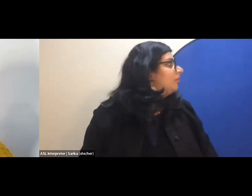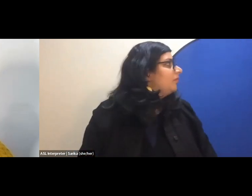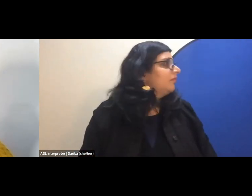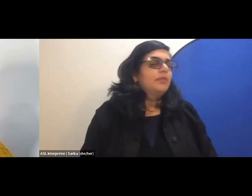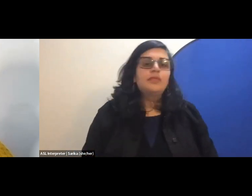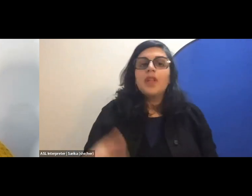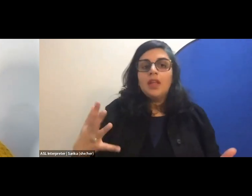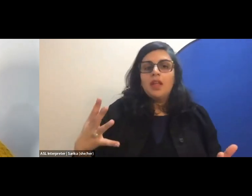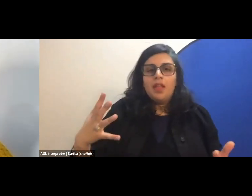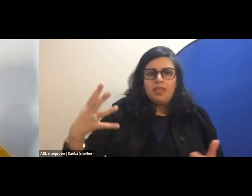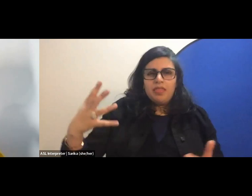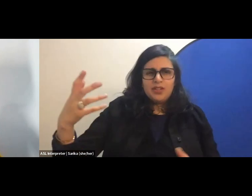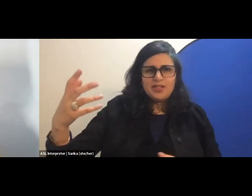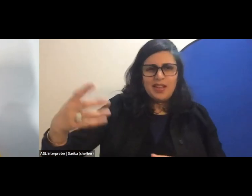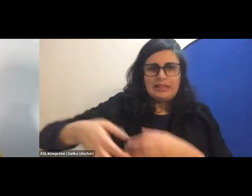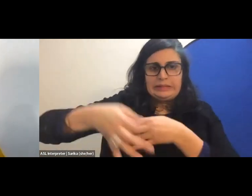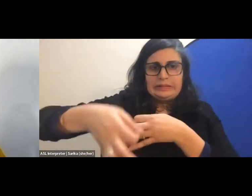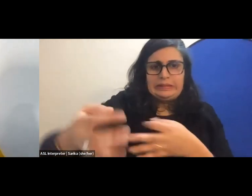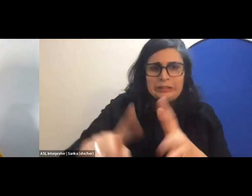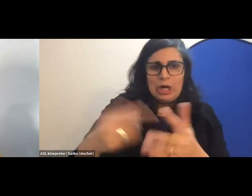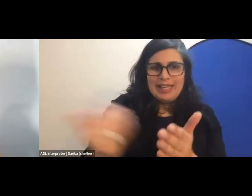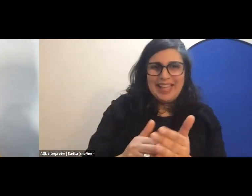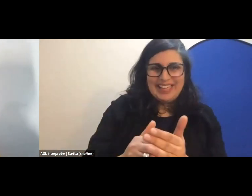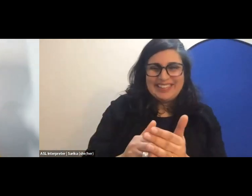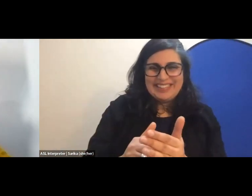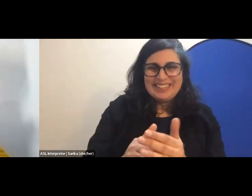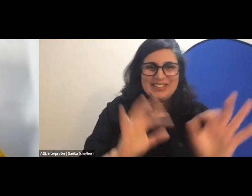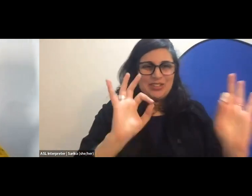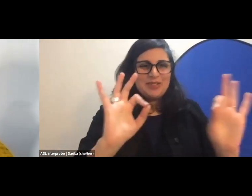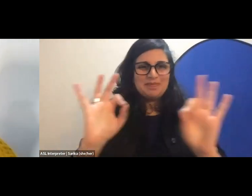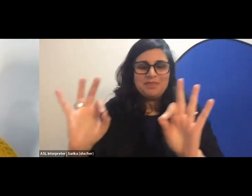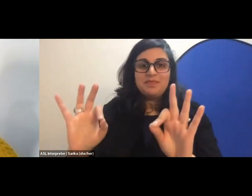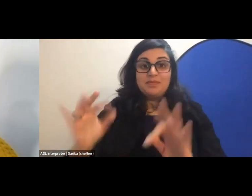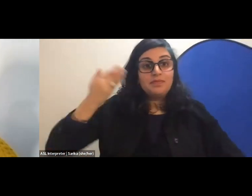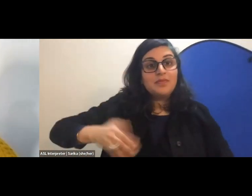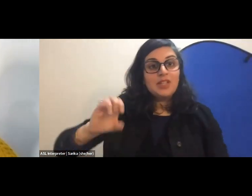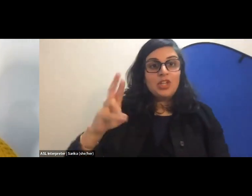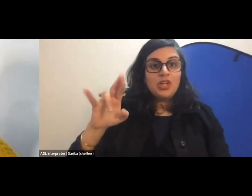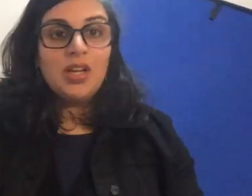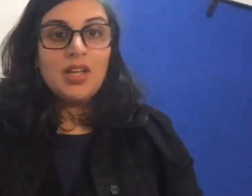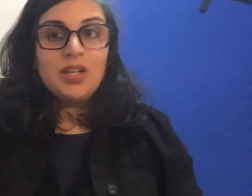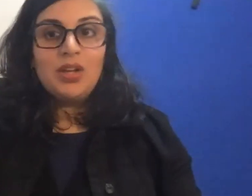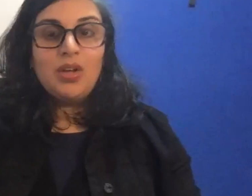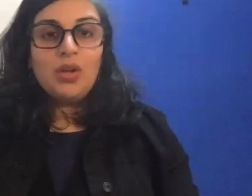We have you now. Am I on? >> JESSICA MARAVILLA: There was a lag on there.